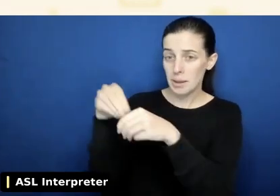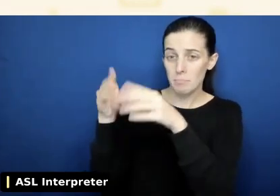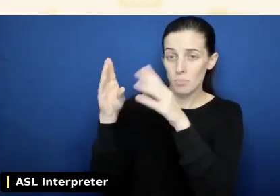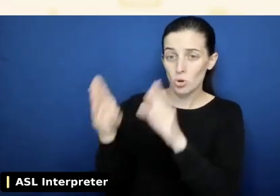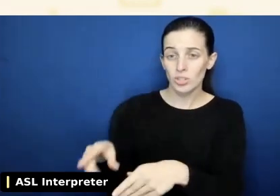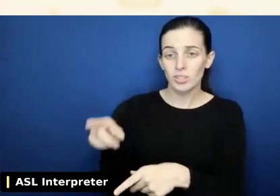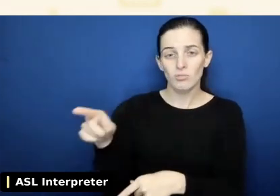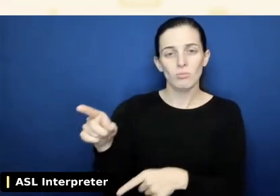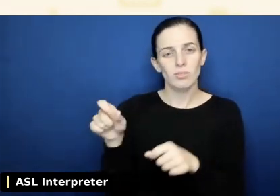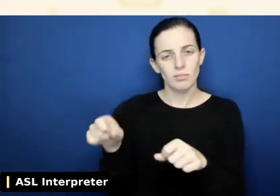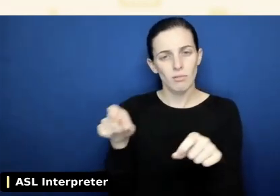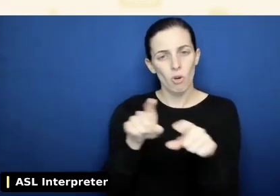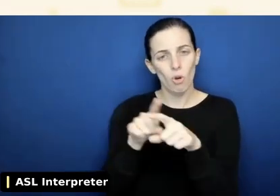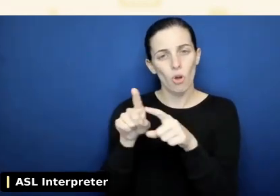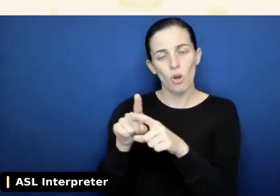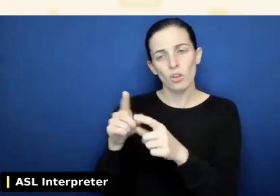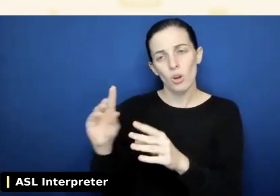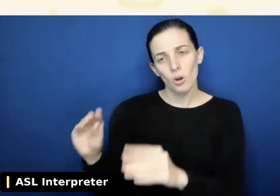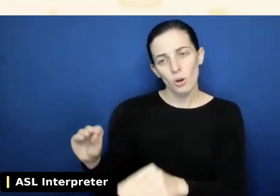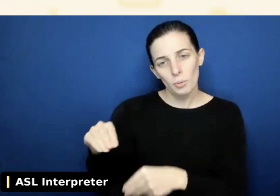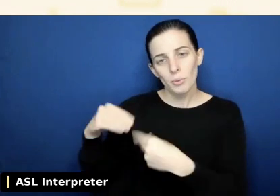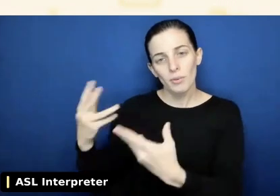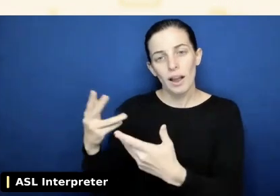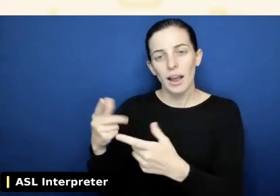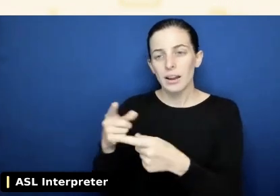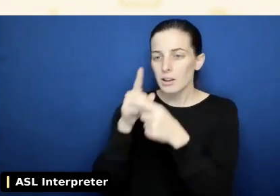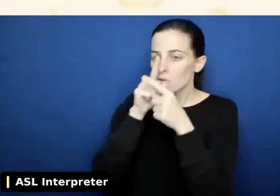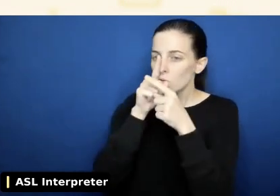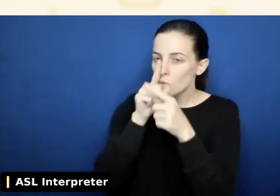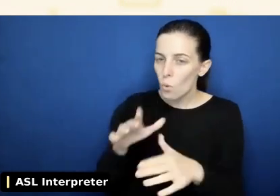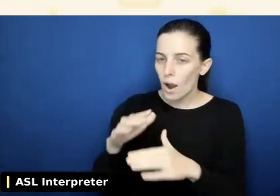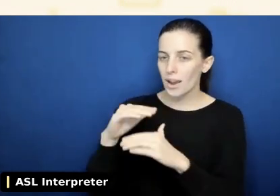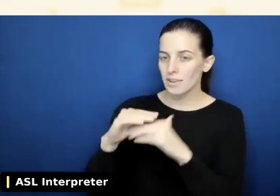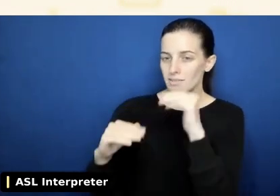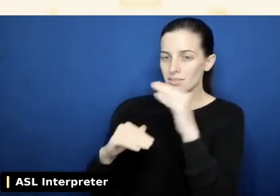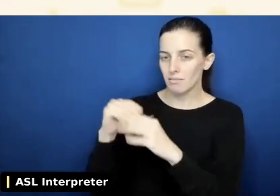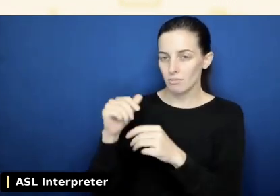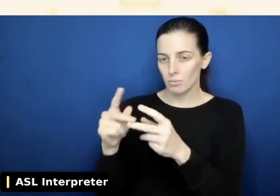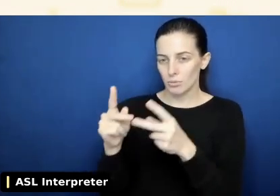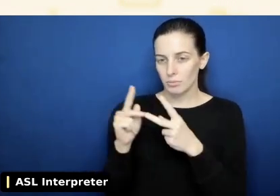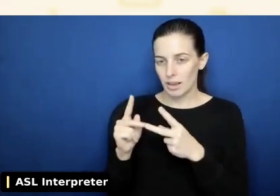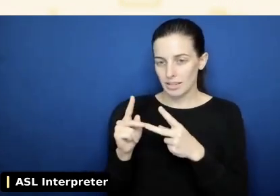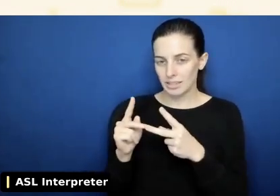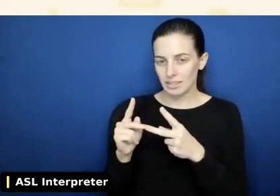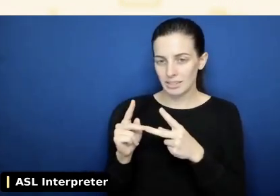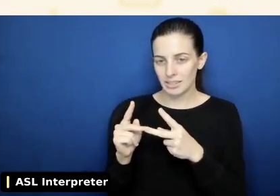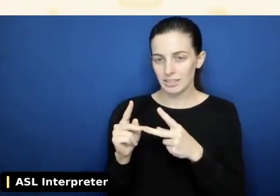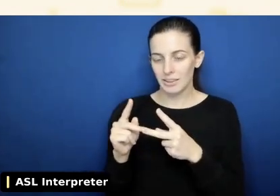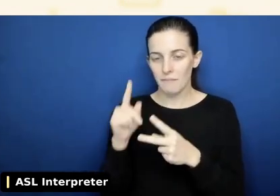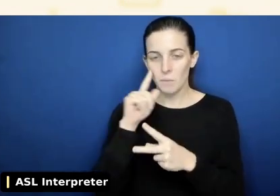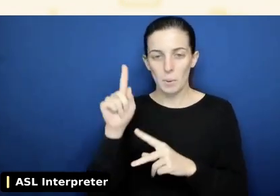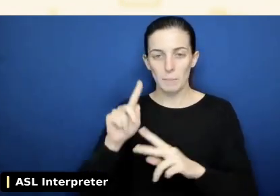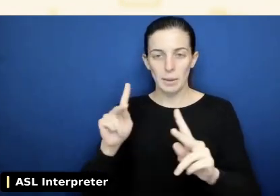You can offer quiet and comfortable spaces for attendees to rest,